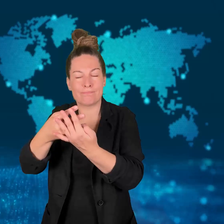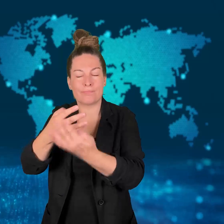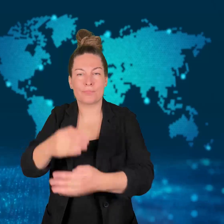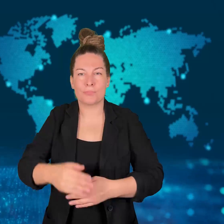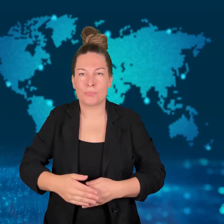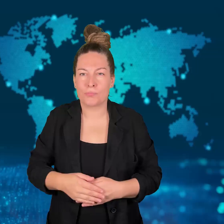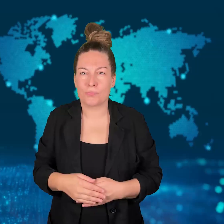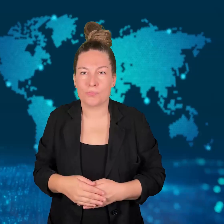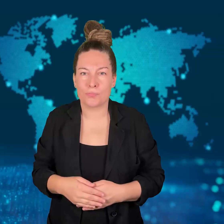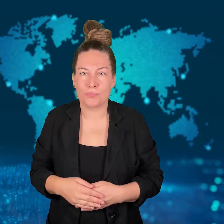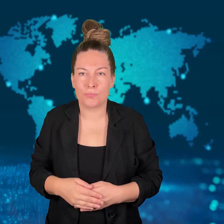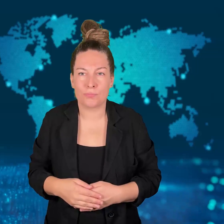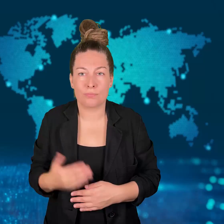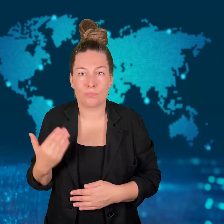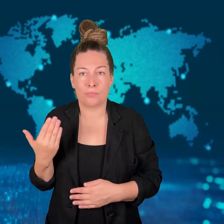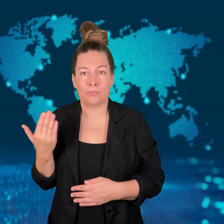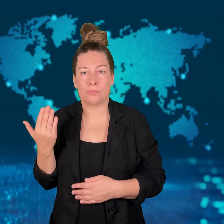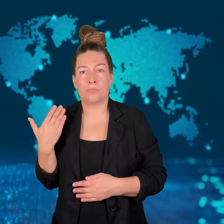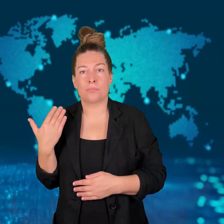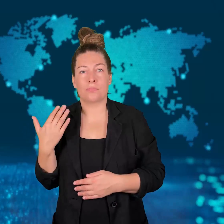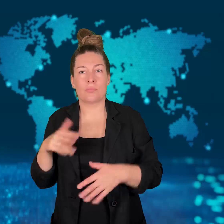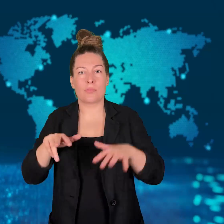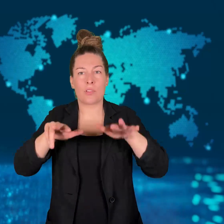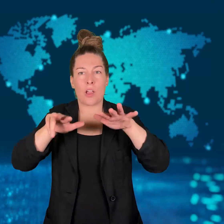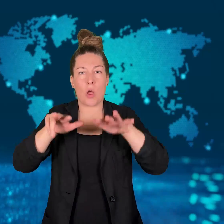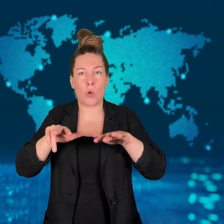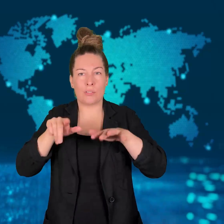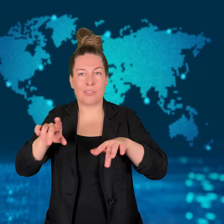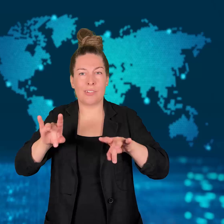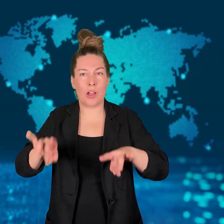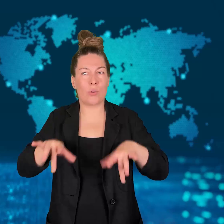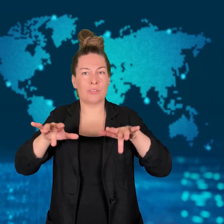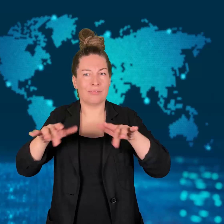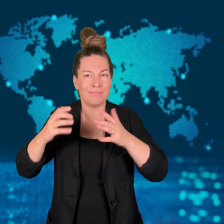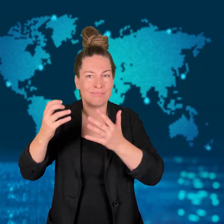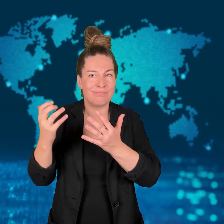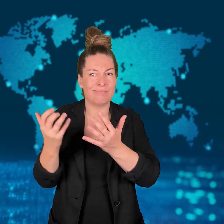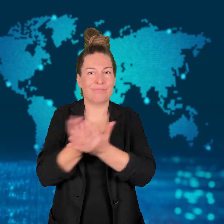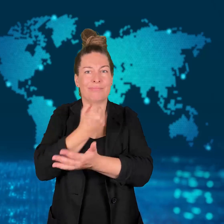be refused bail and placed in jail.